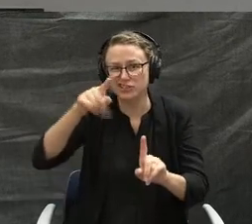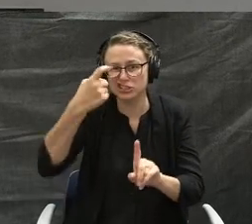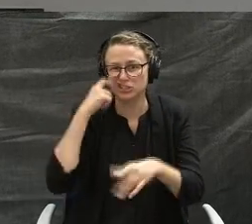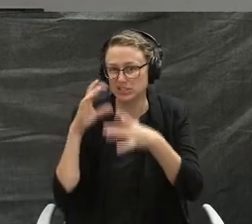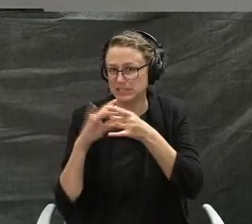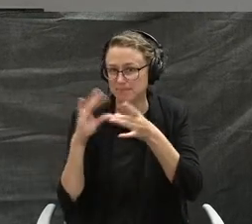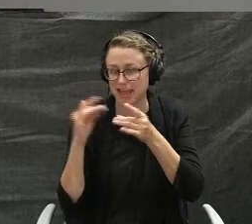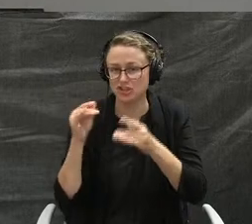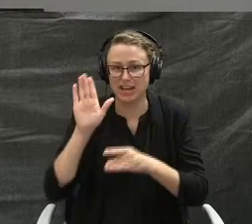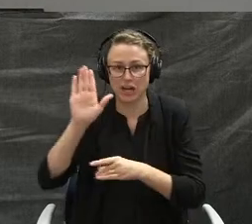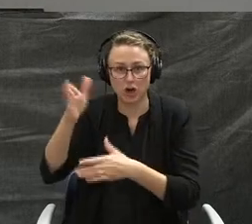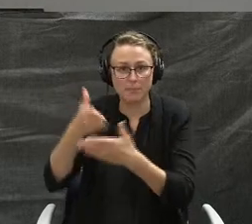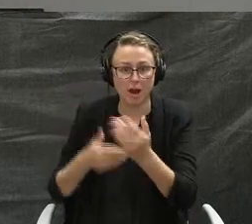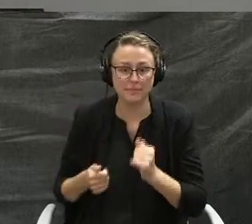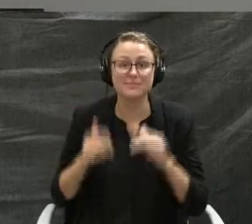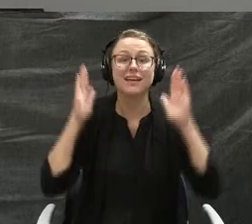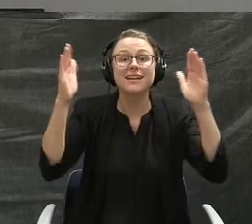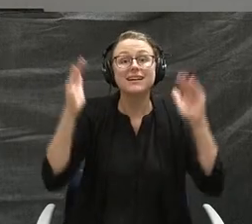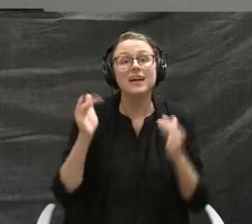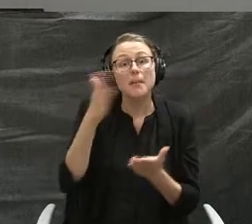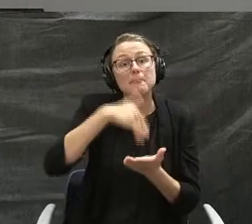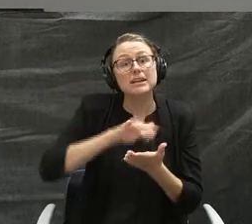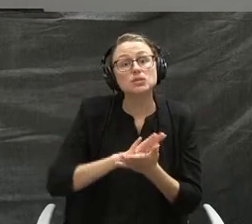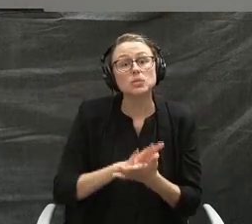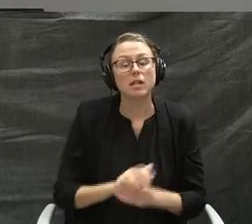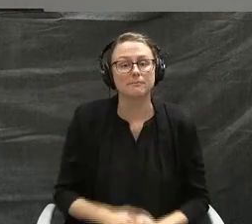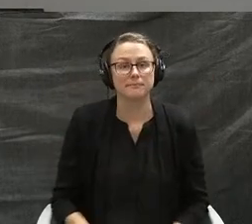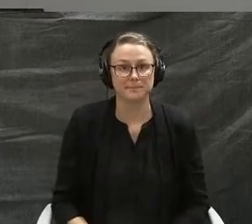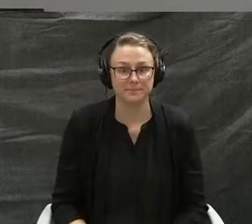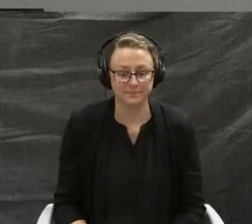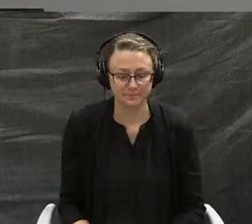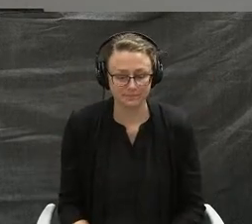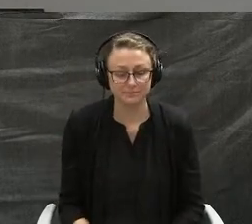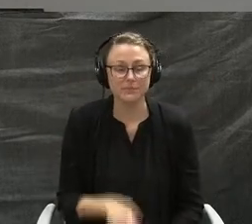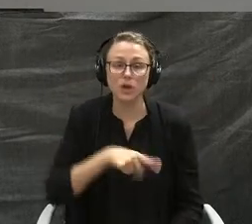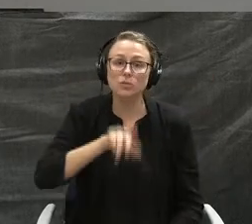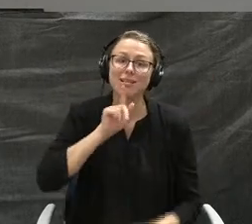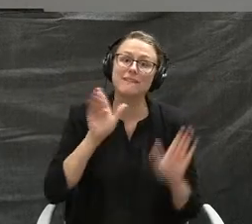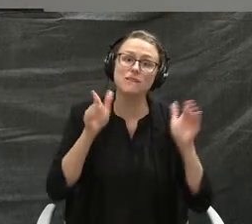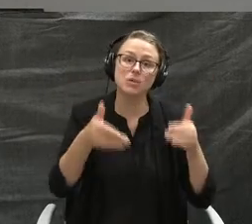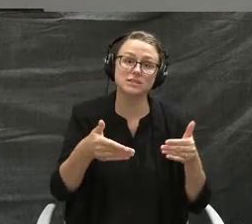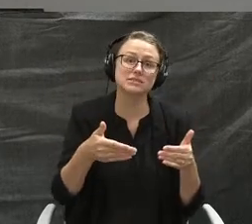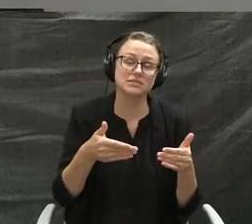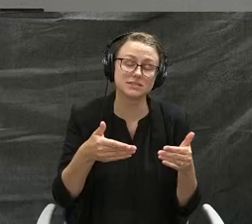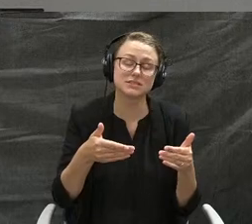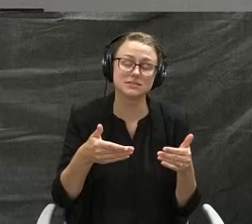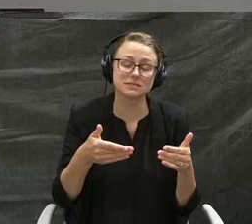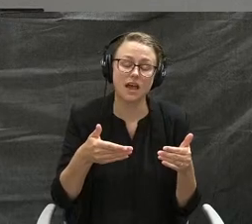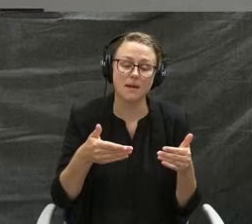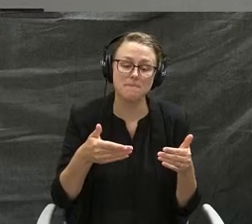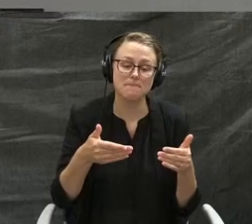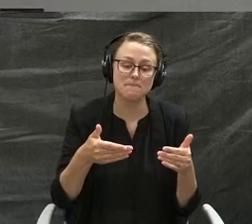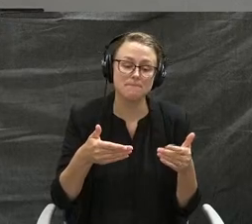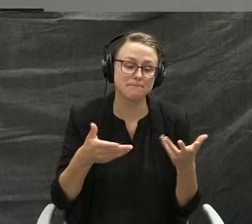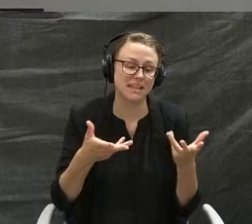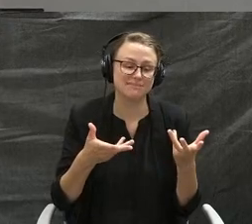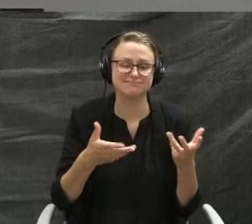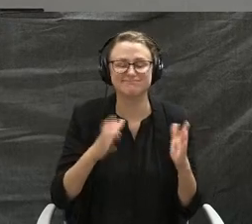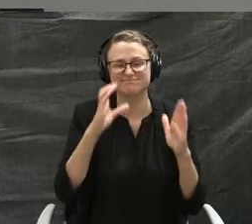When we go to the middle school. What we really focus on is block schedule for online.